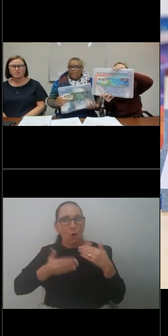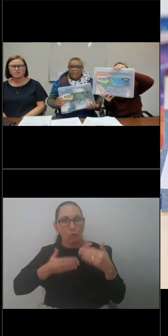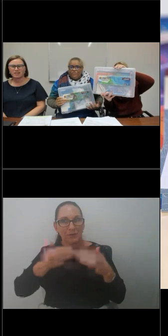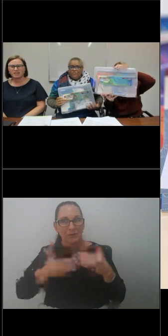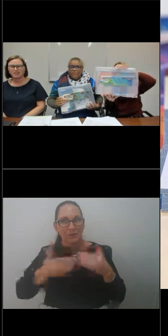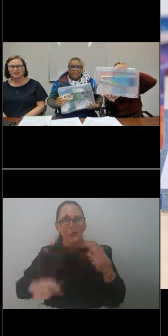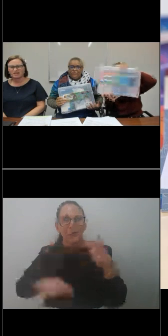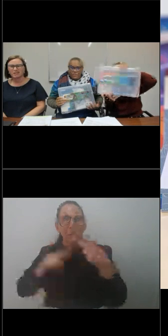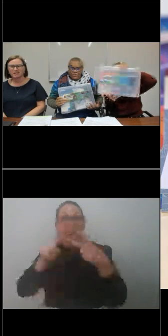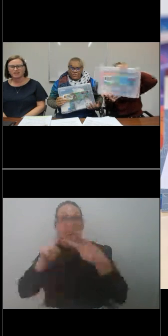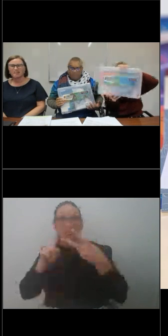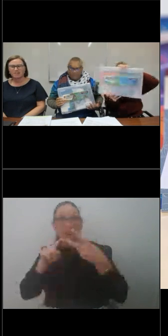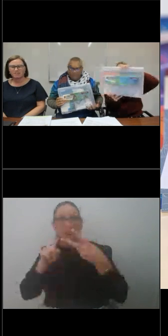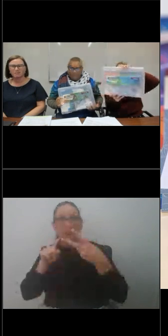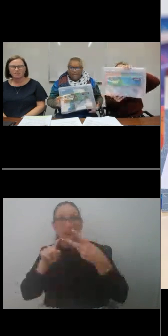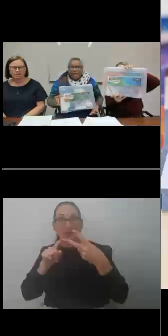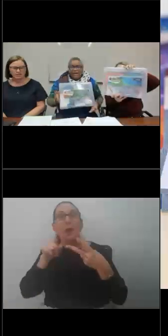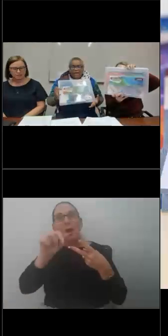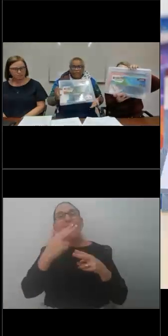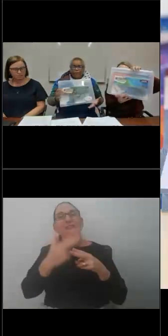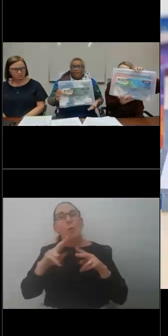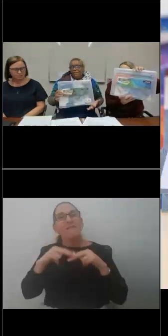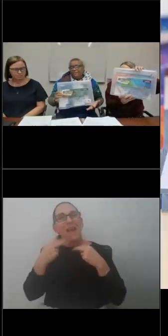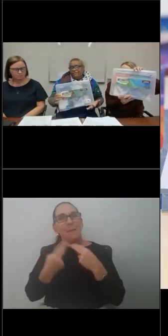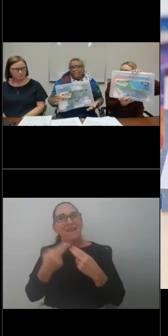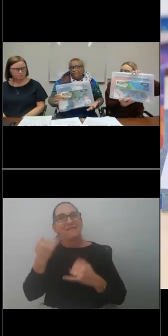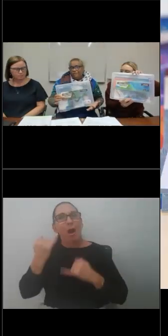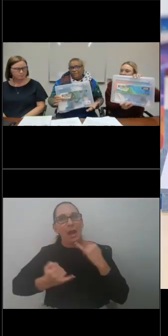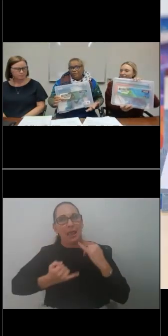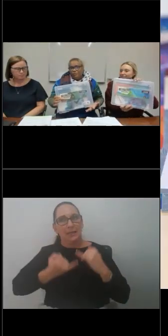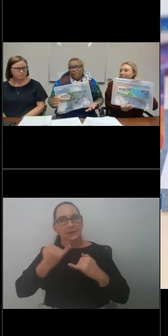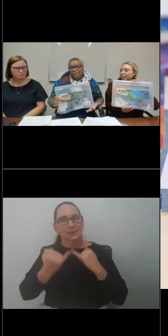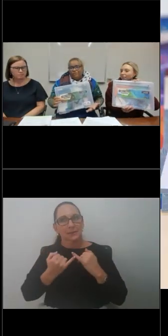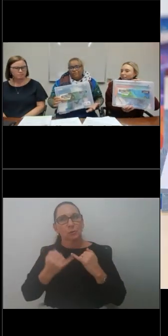is the Family Violence okay the one thing that's different about the Northern Territory and Western